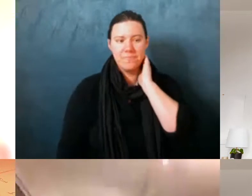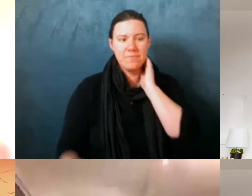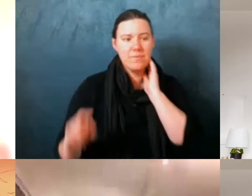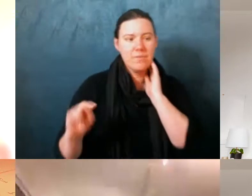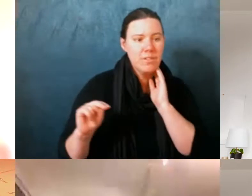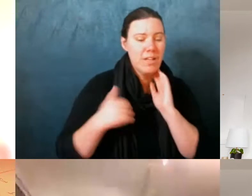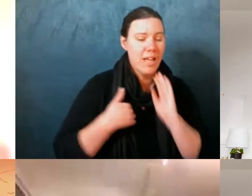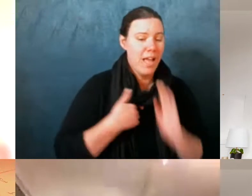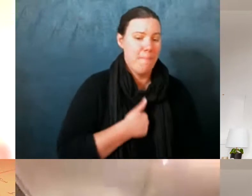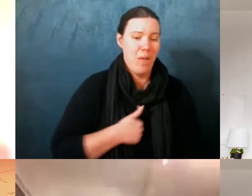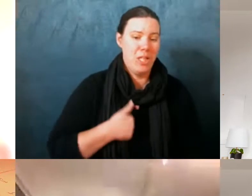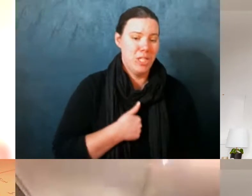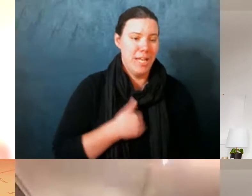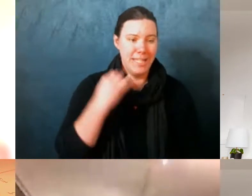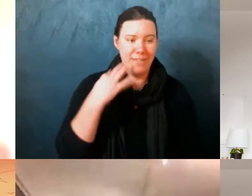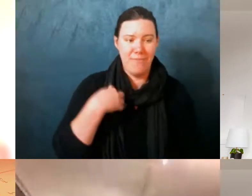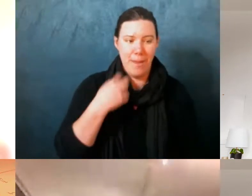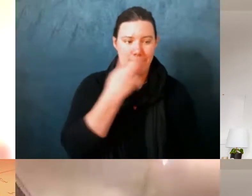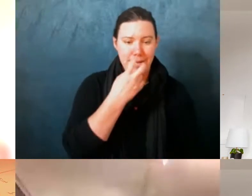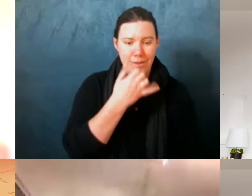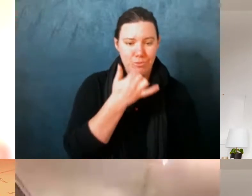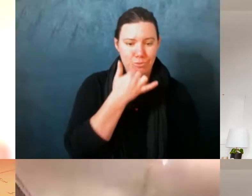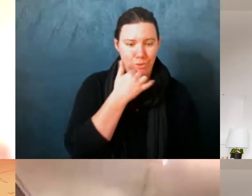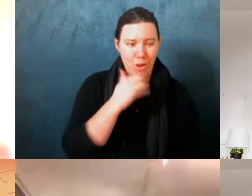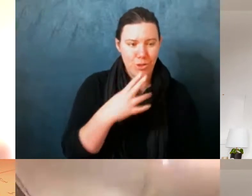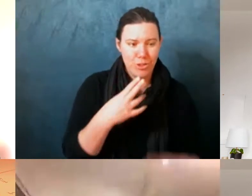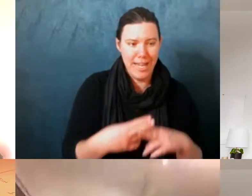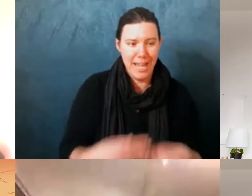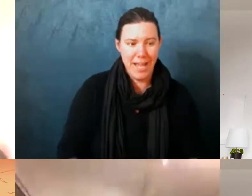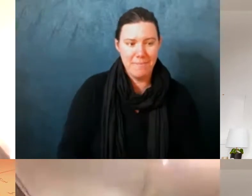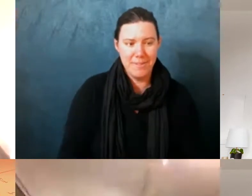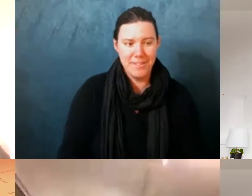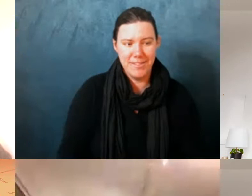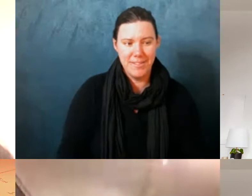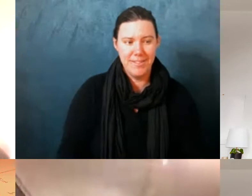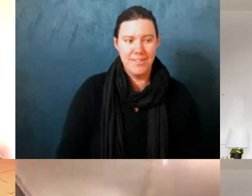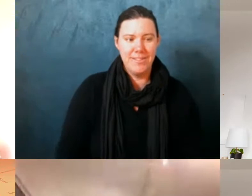I apologize if I'm pronouncing your names incorrectly as well.